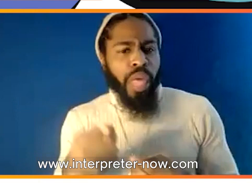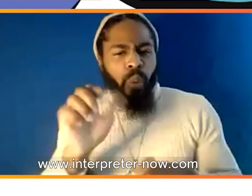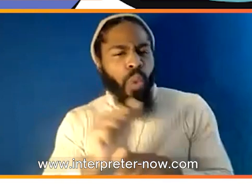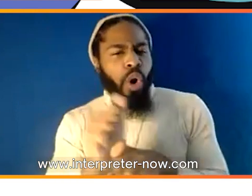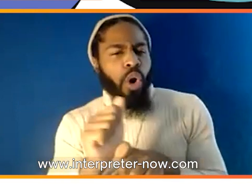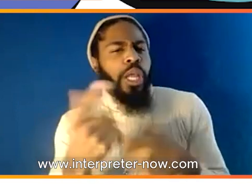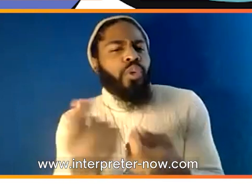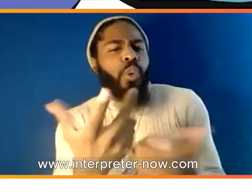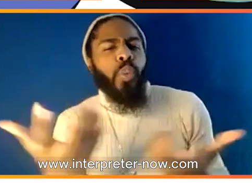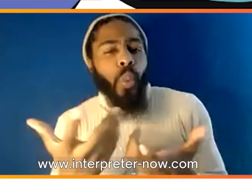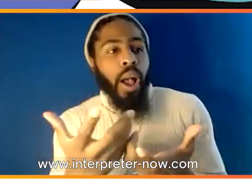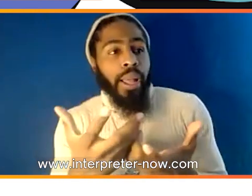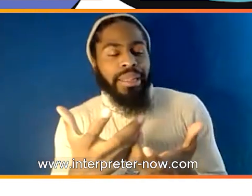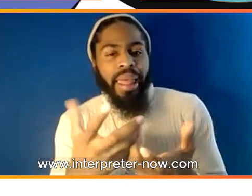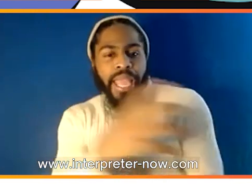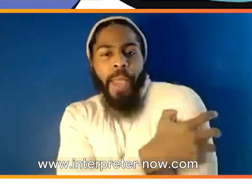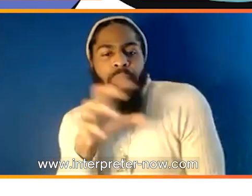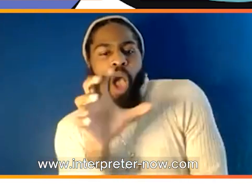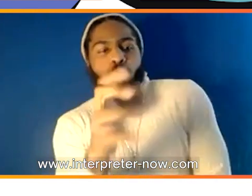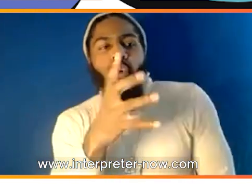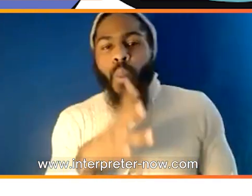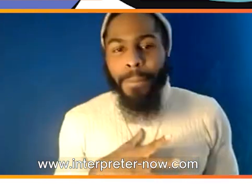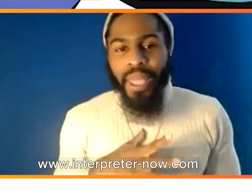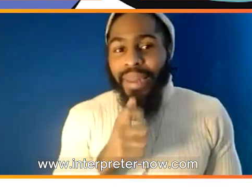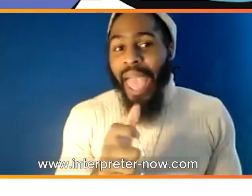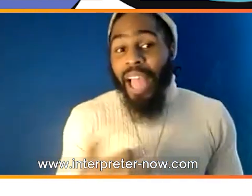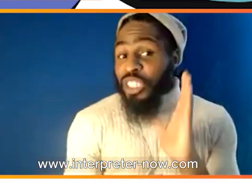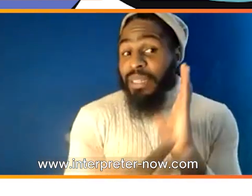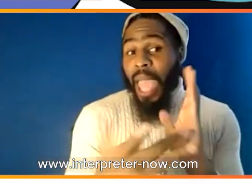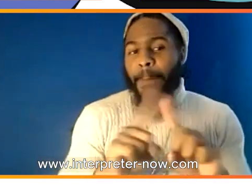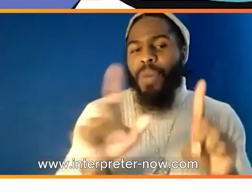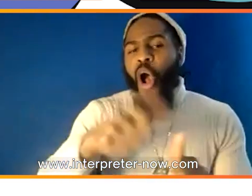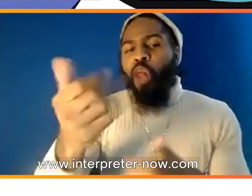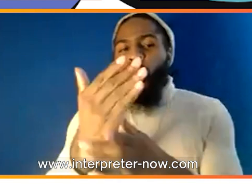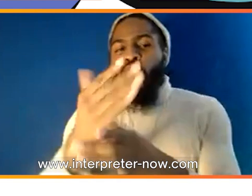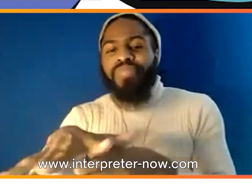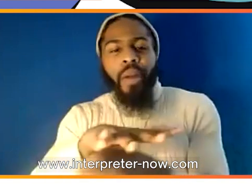work around not only empowering women, full stop, mainly in tech, but other sectors as